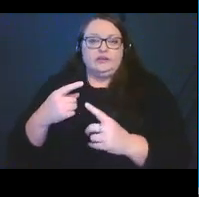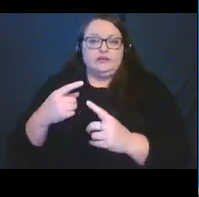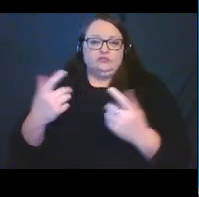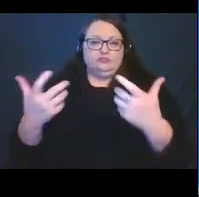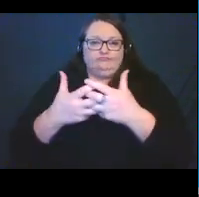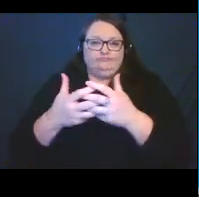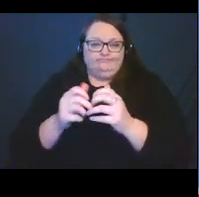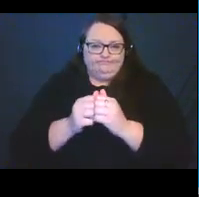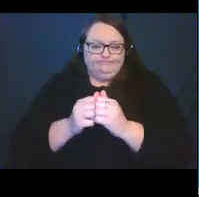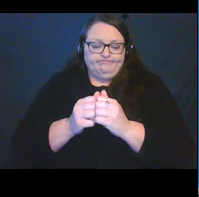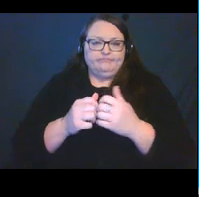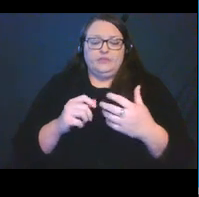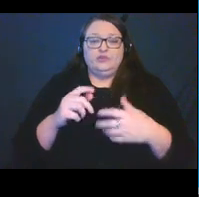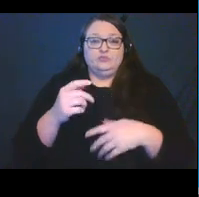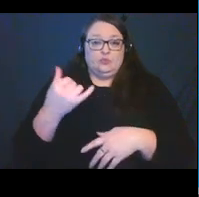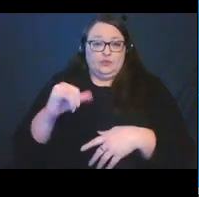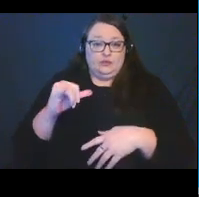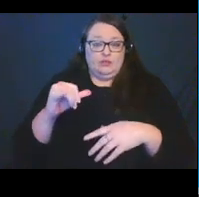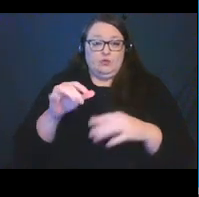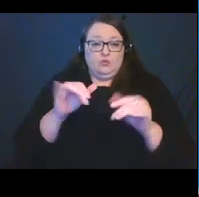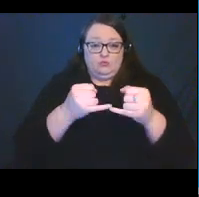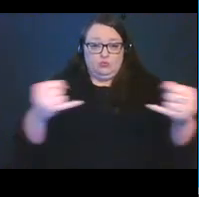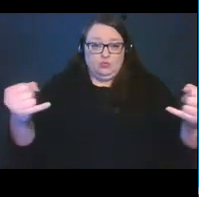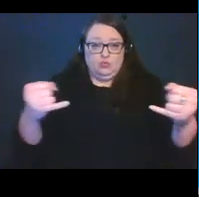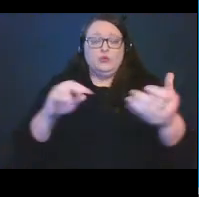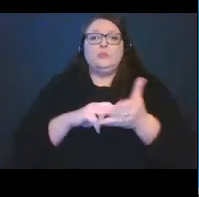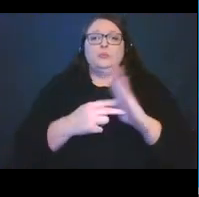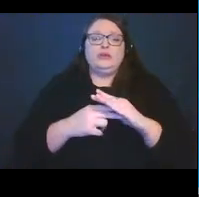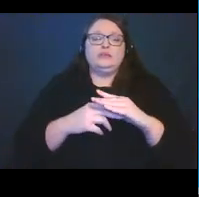really means that this is the lowest temperature that essentially any heat related deaths were